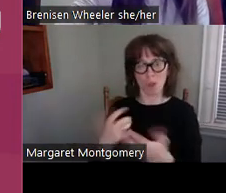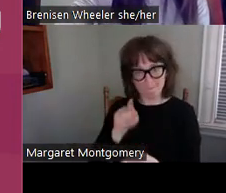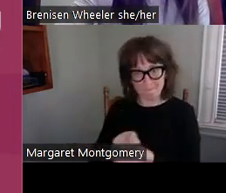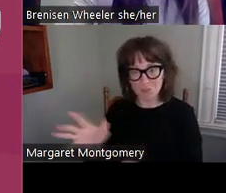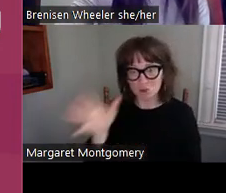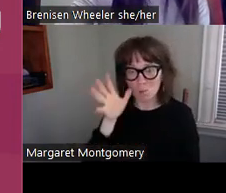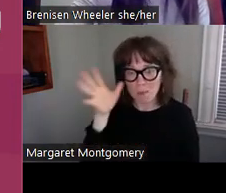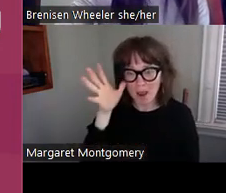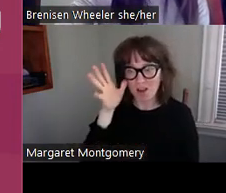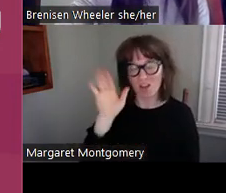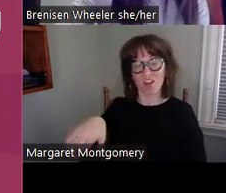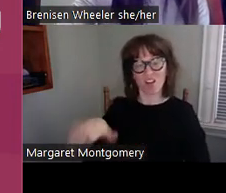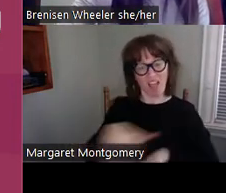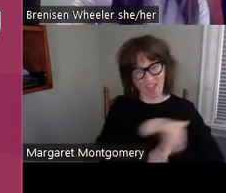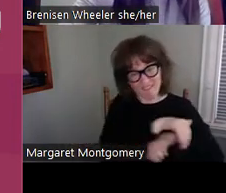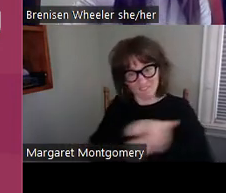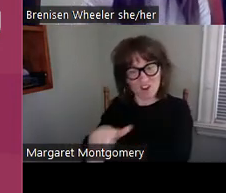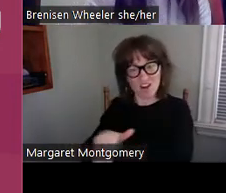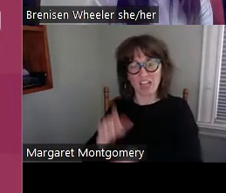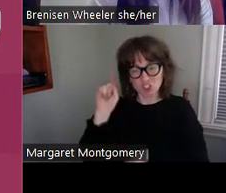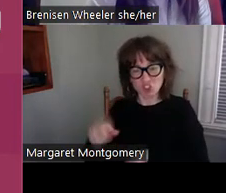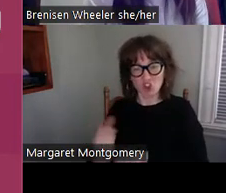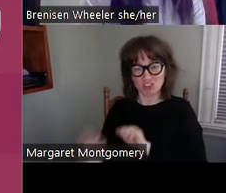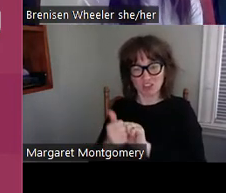together. 12:34:26 So the goal of strategic intensity